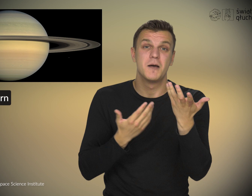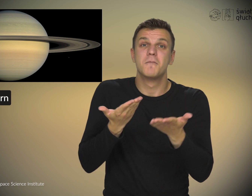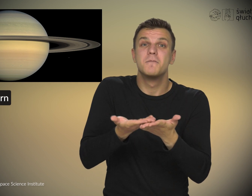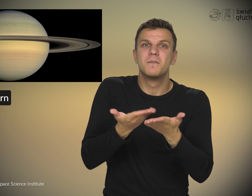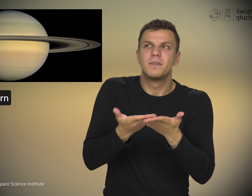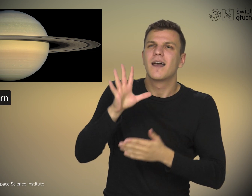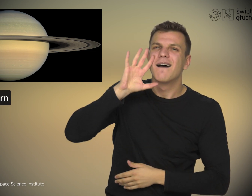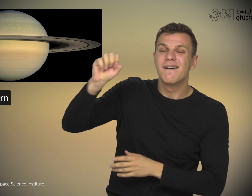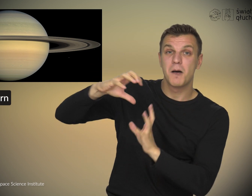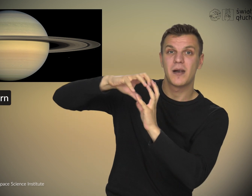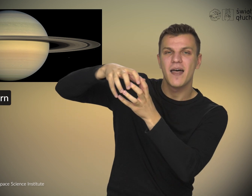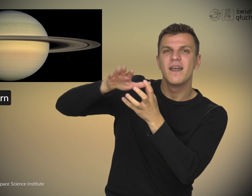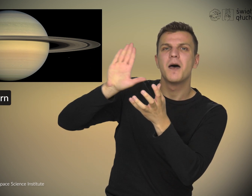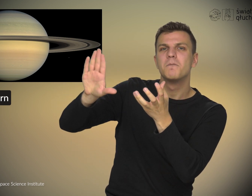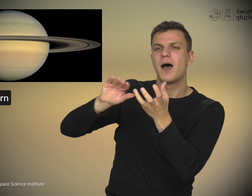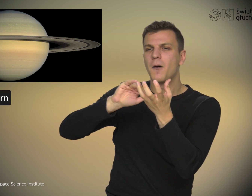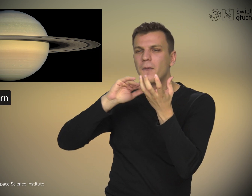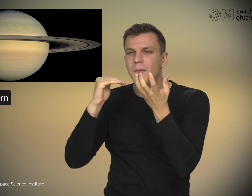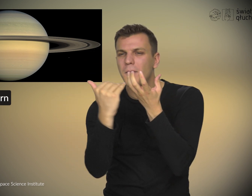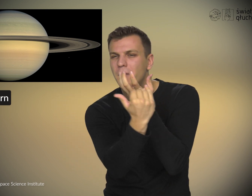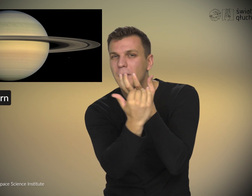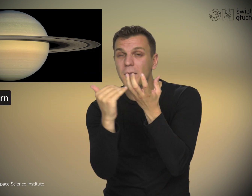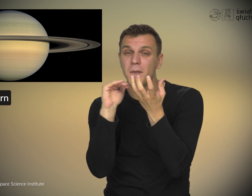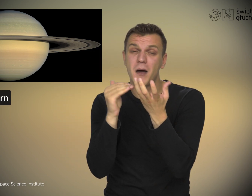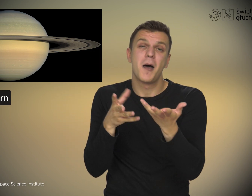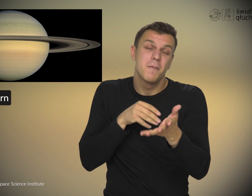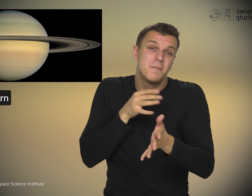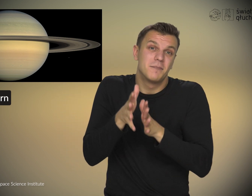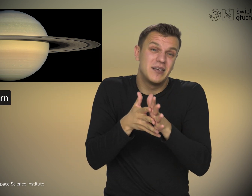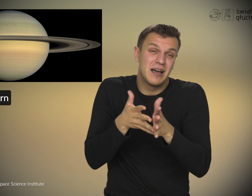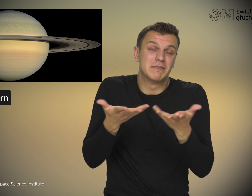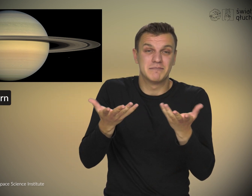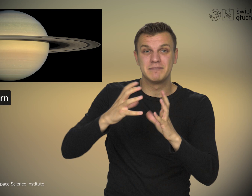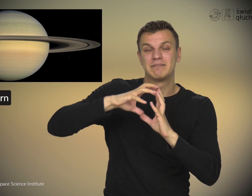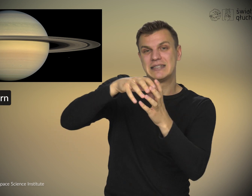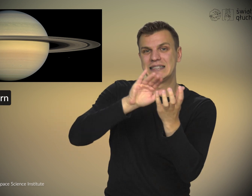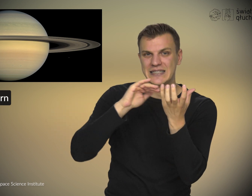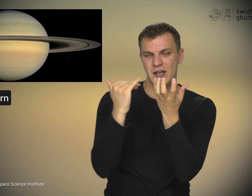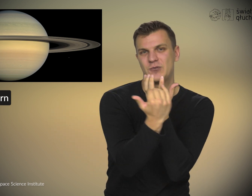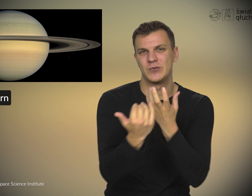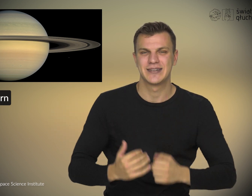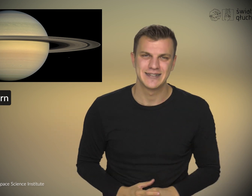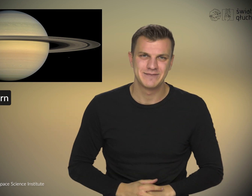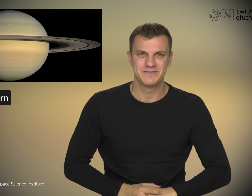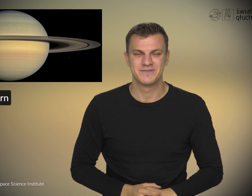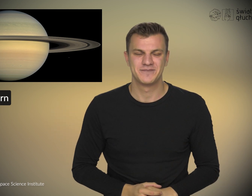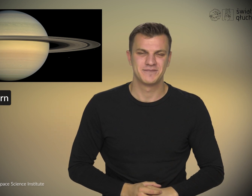Why? Because Saturn is known for its distinctive rings, so you can sign PLANET + RINGS (again, watch the lips for clarity).